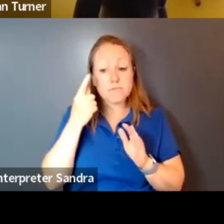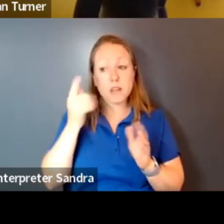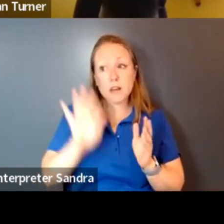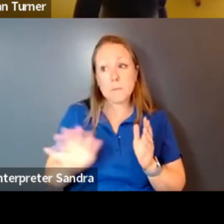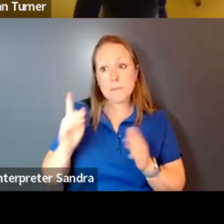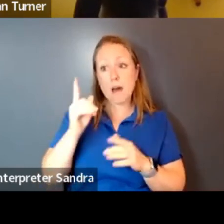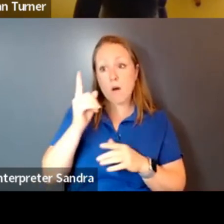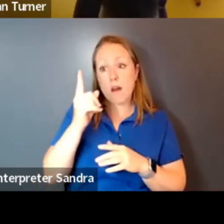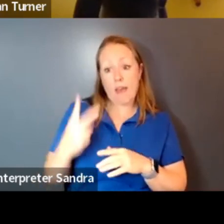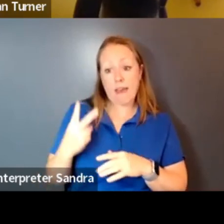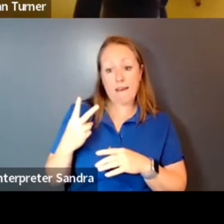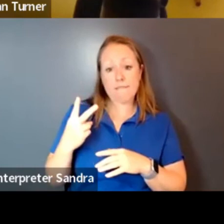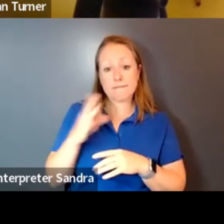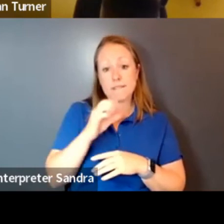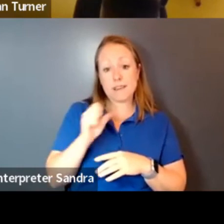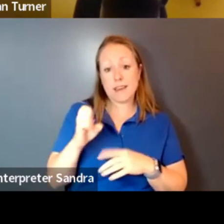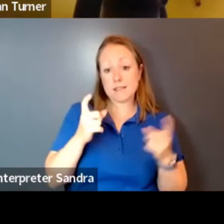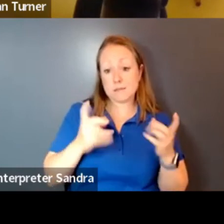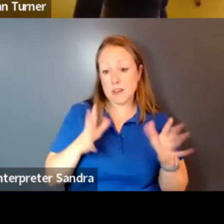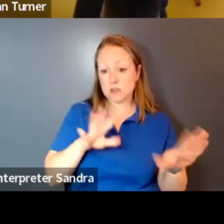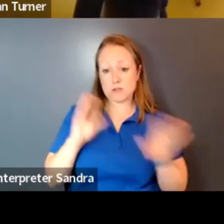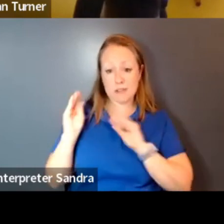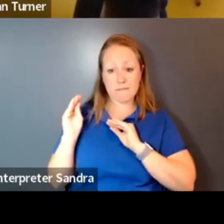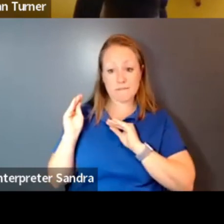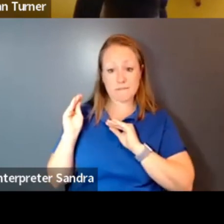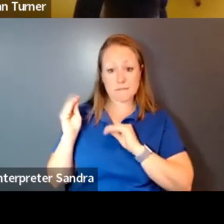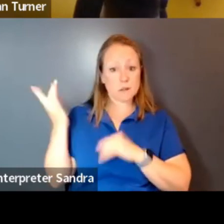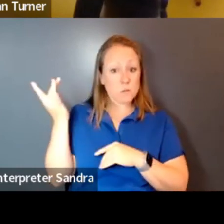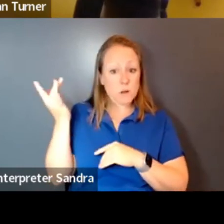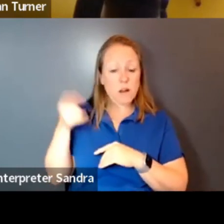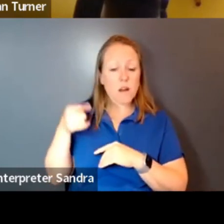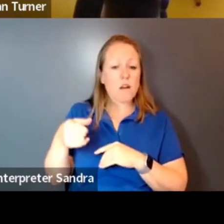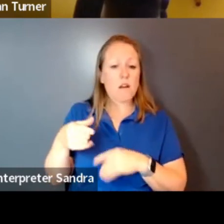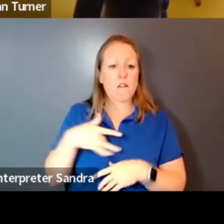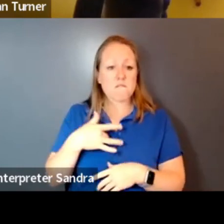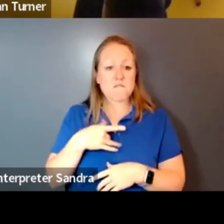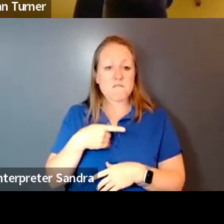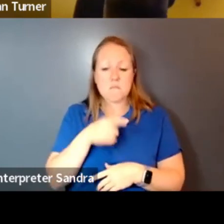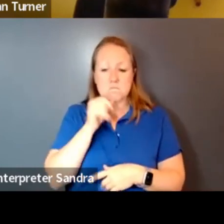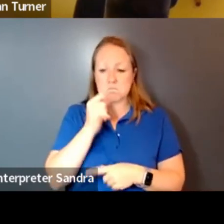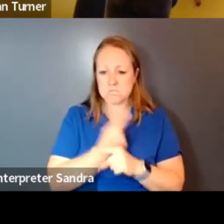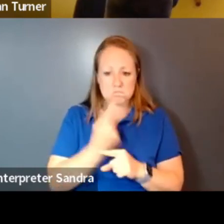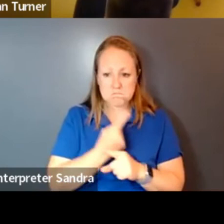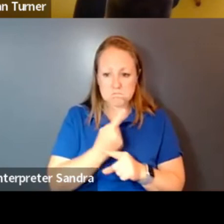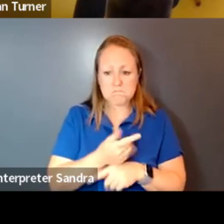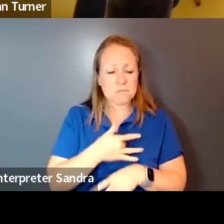the case managers left, because they just didn't feel like that was appropriate, or they could, you know, whatever that was